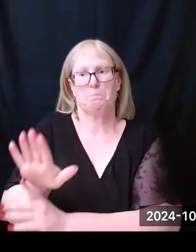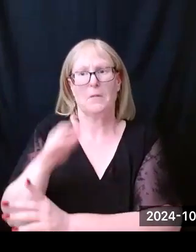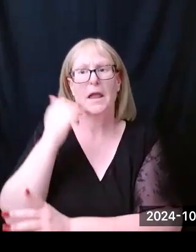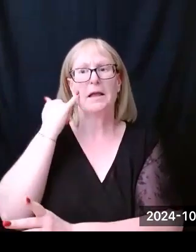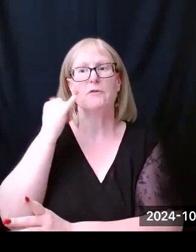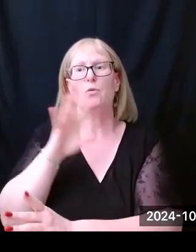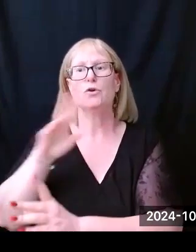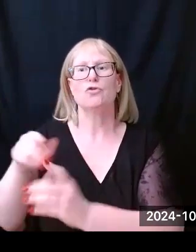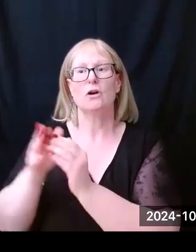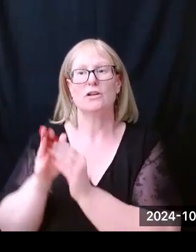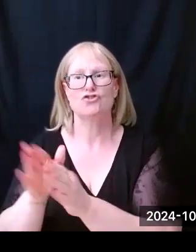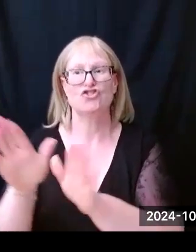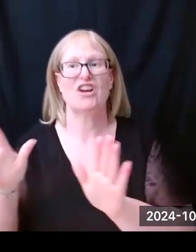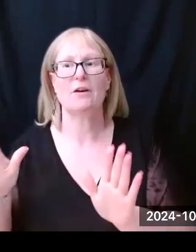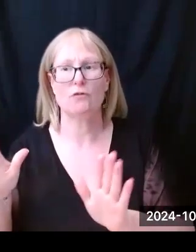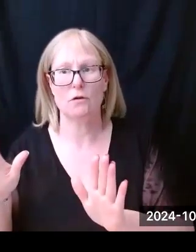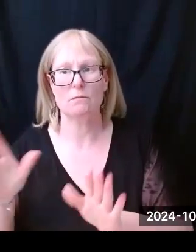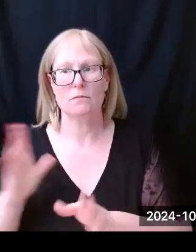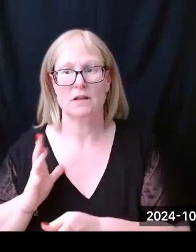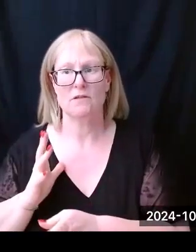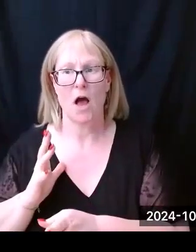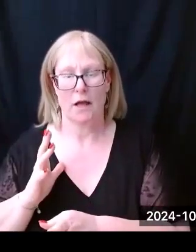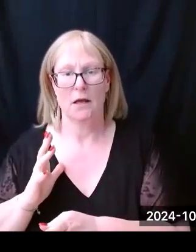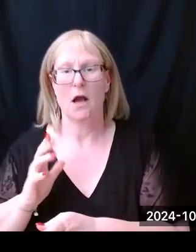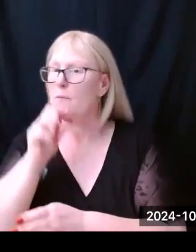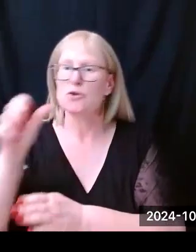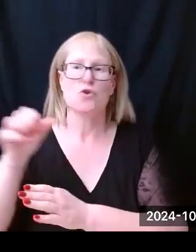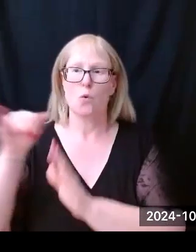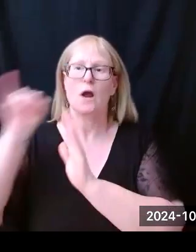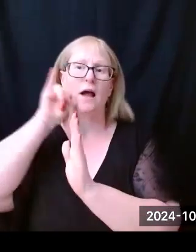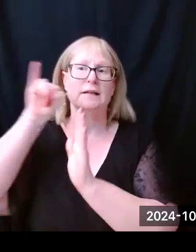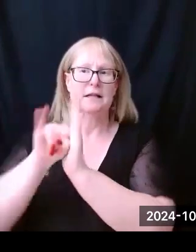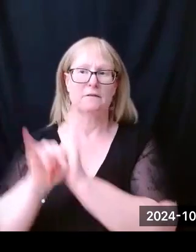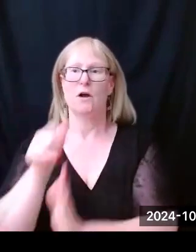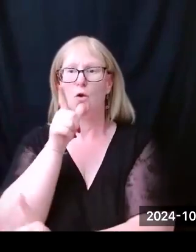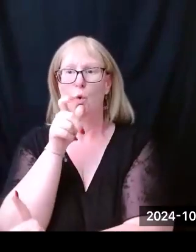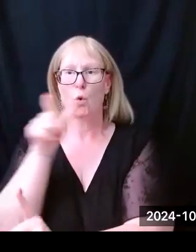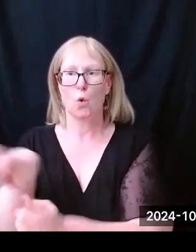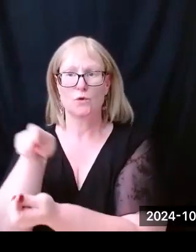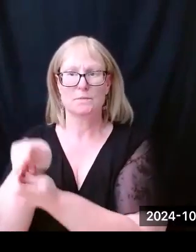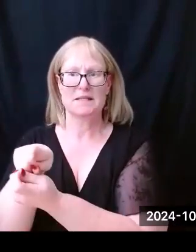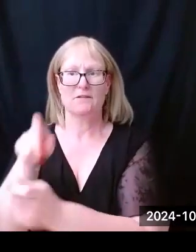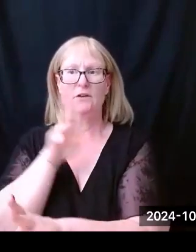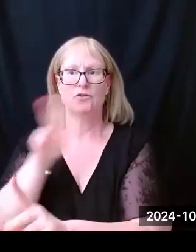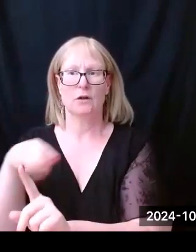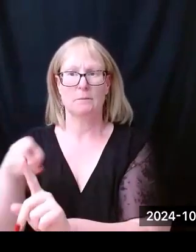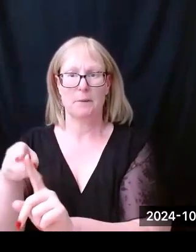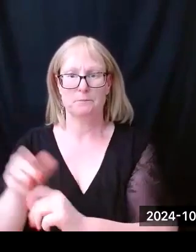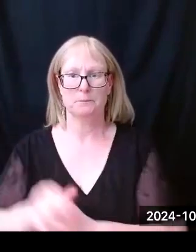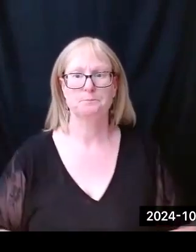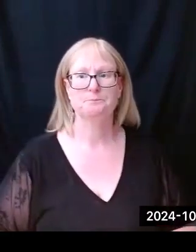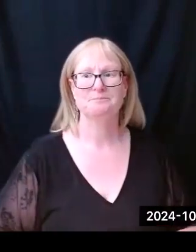please just try not to use a child's name or something like that. Getting to know me. For those of you that don't